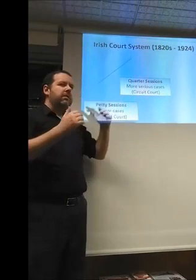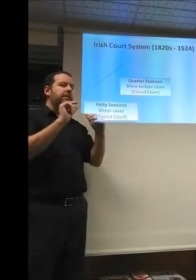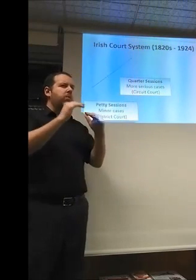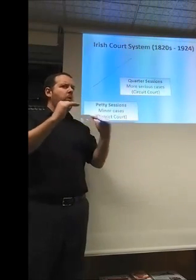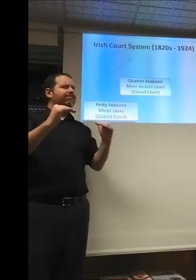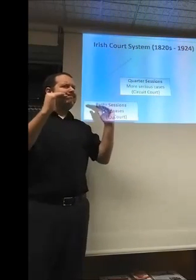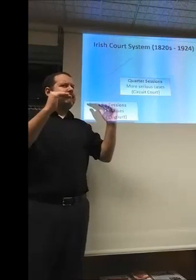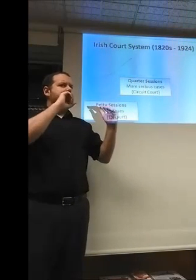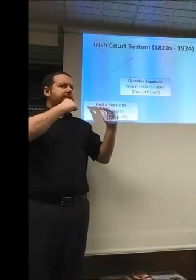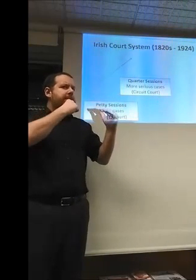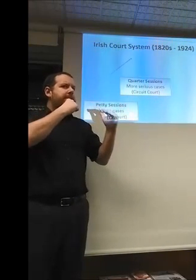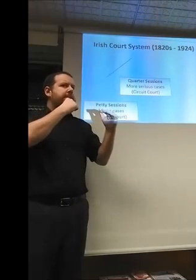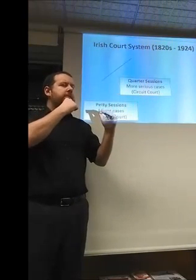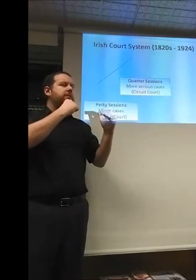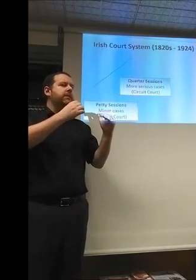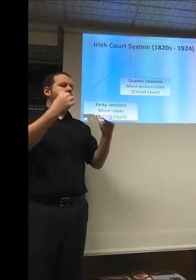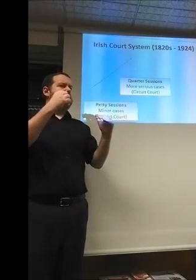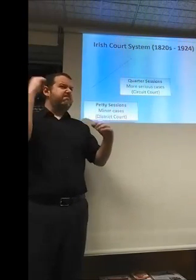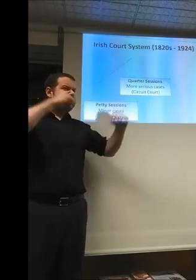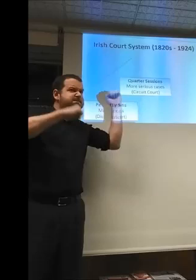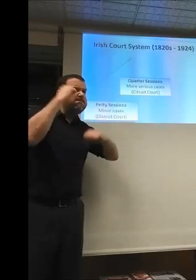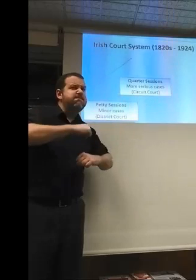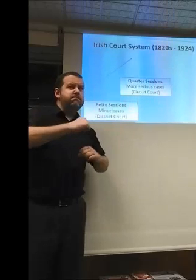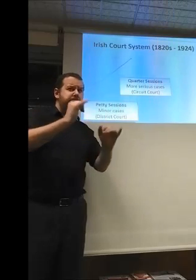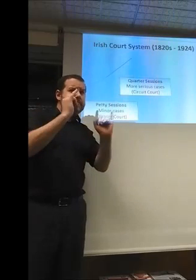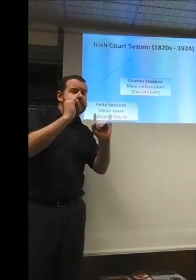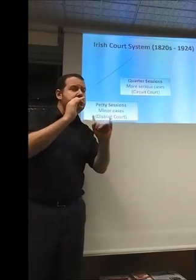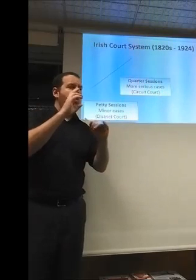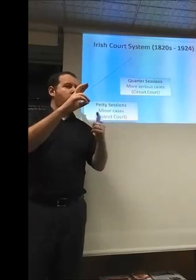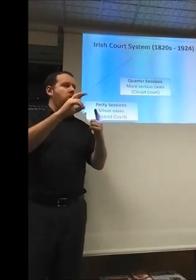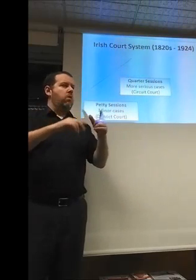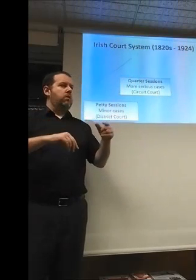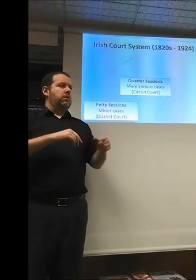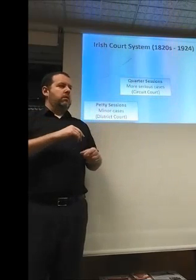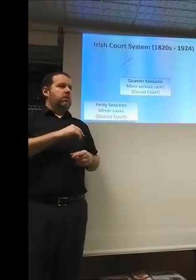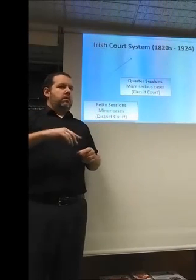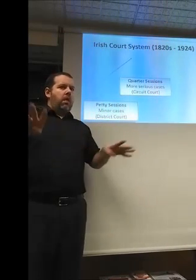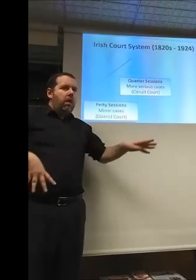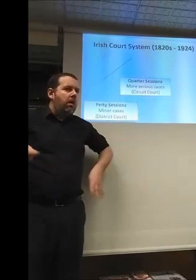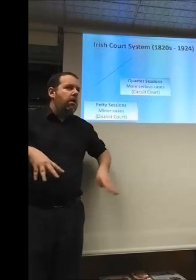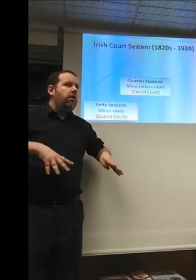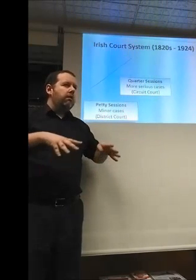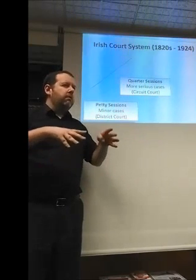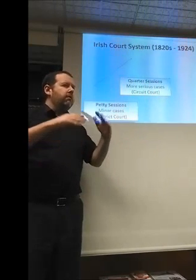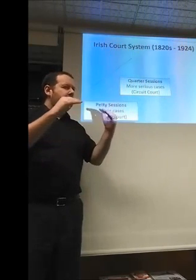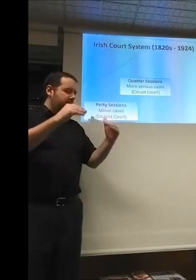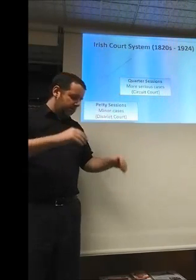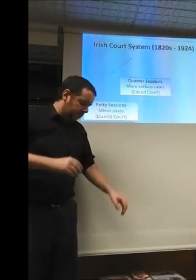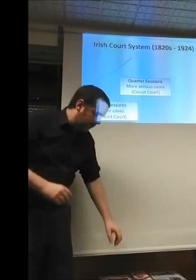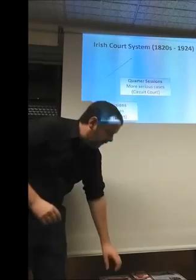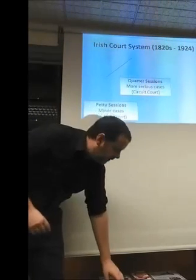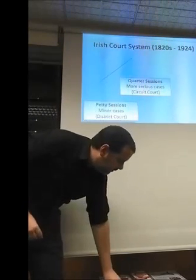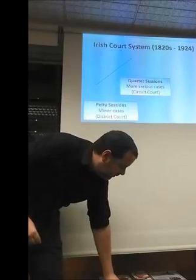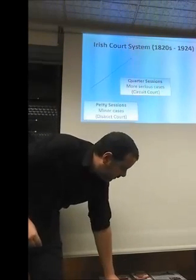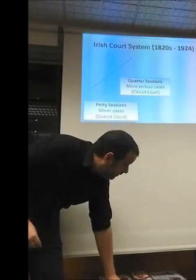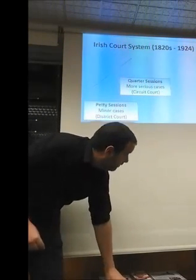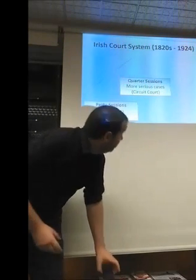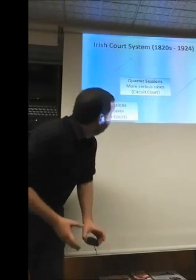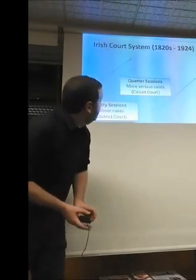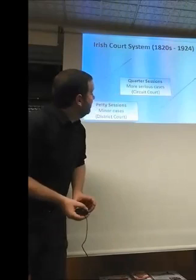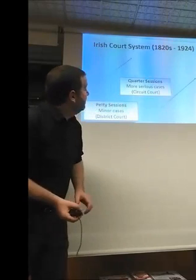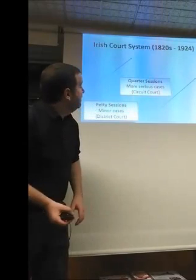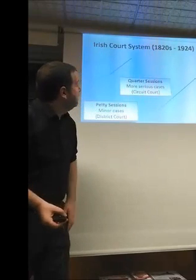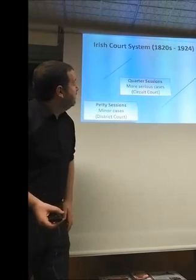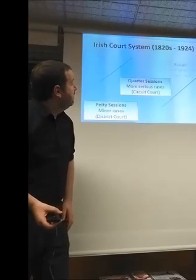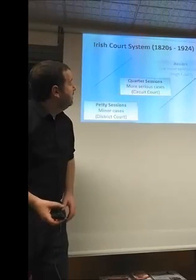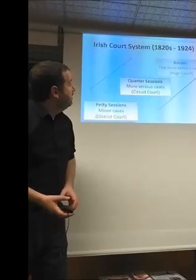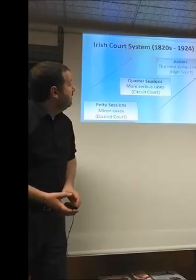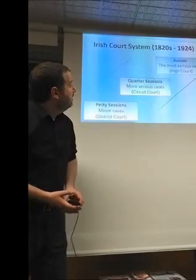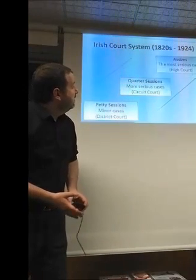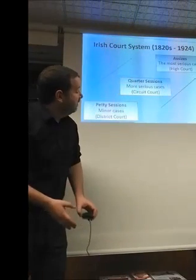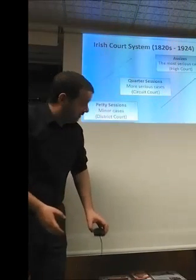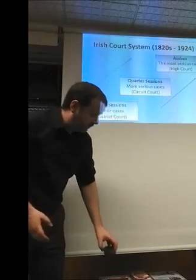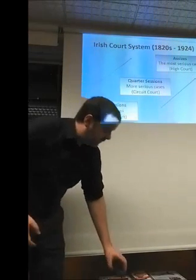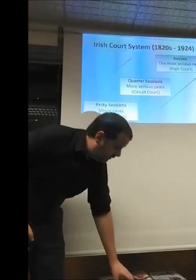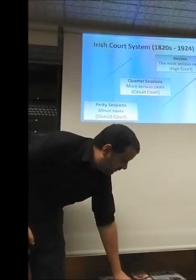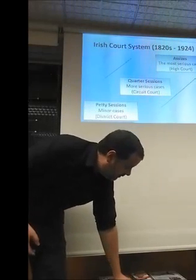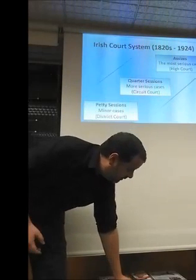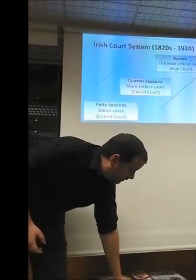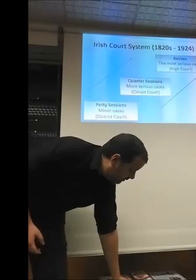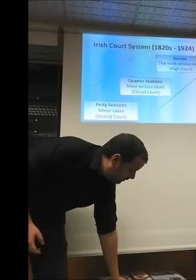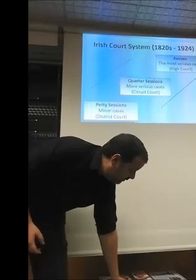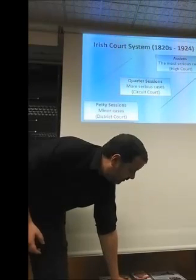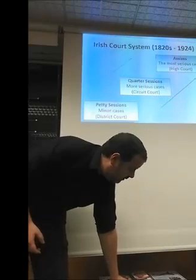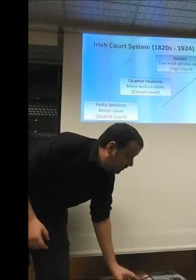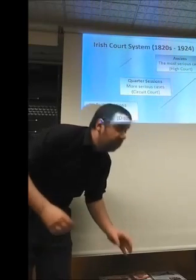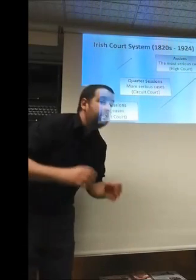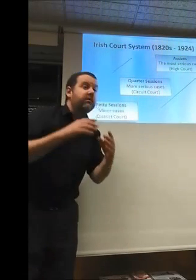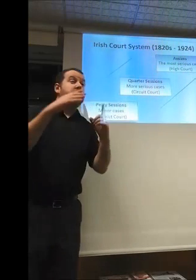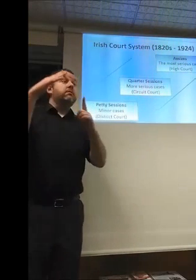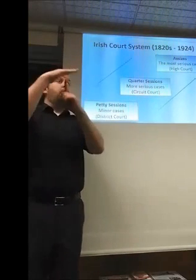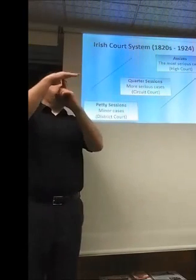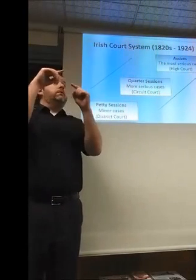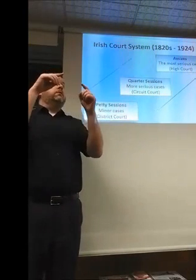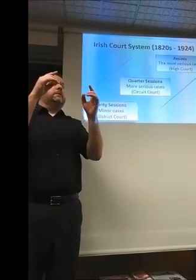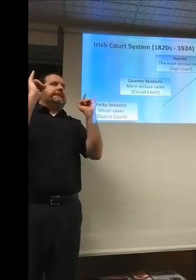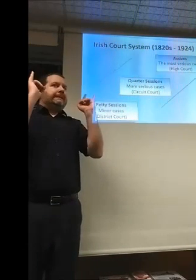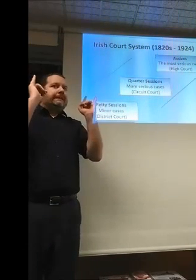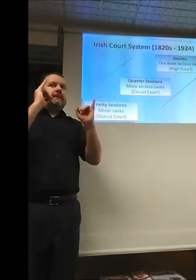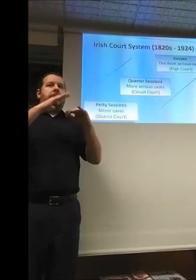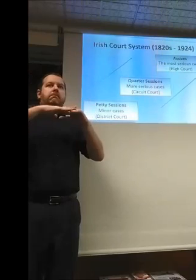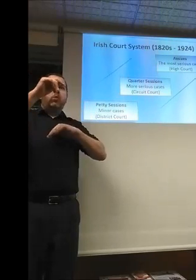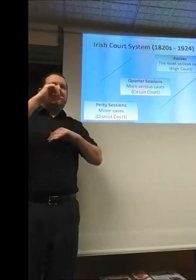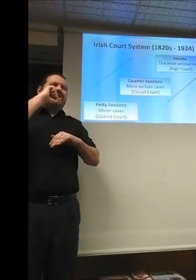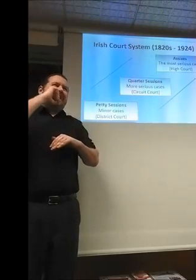This was quite serious like bad assaults or serious robbery and theft and the highest